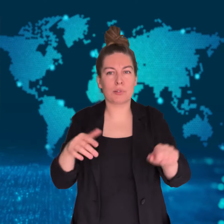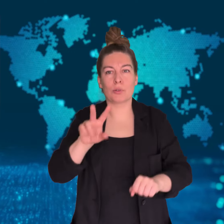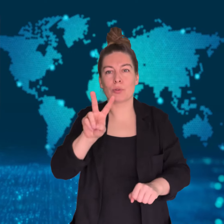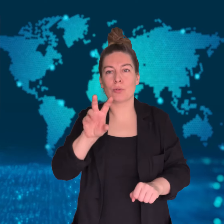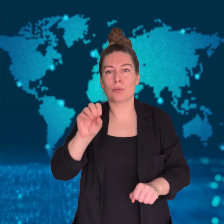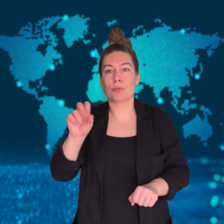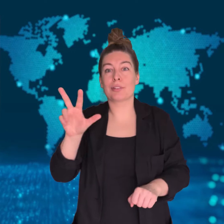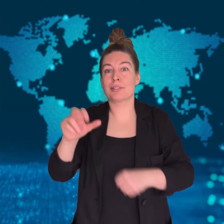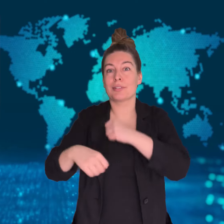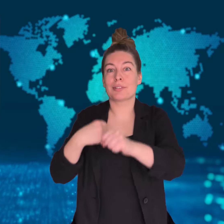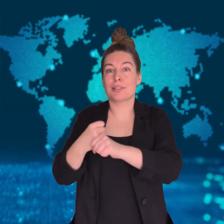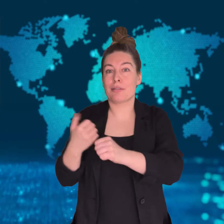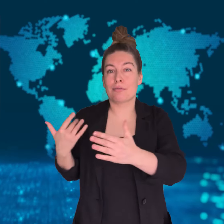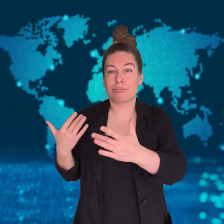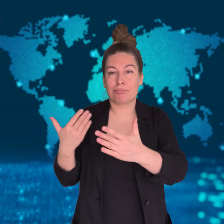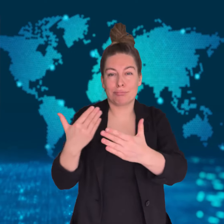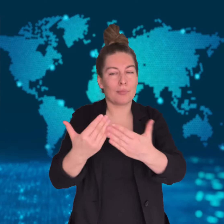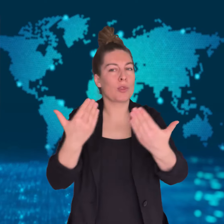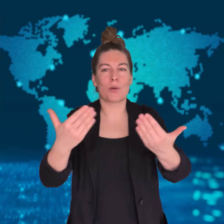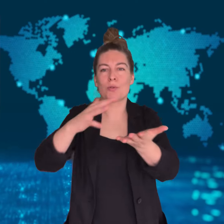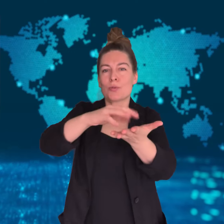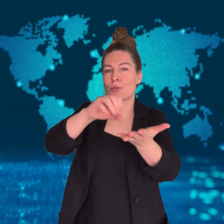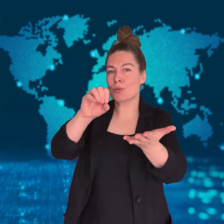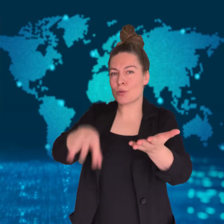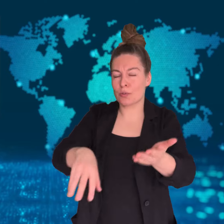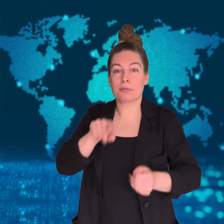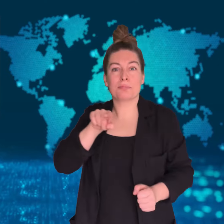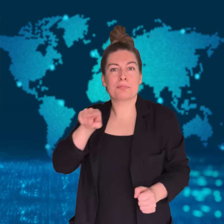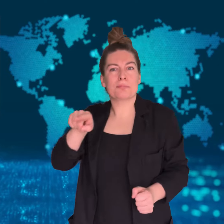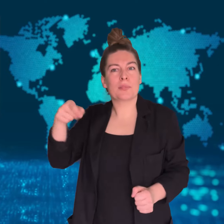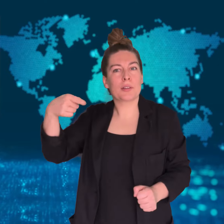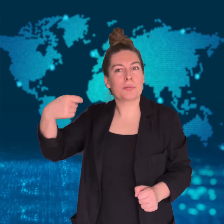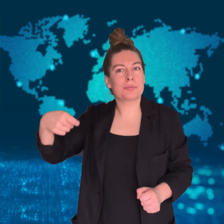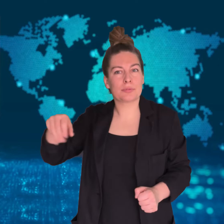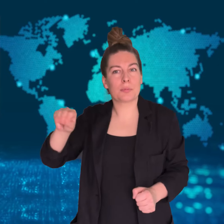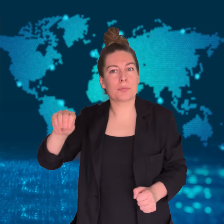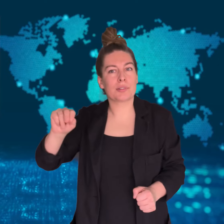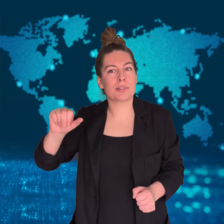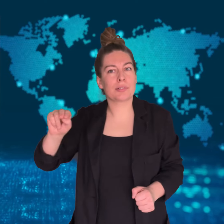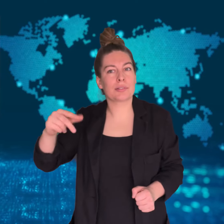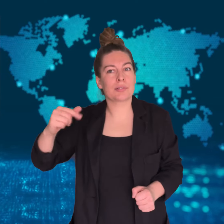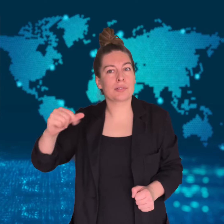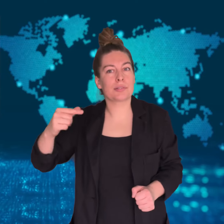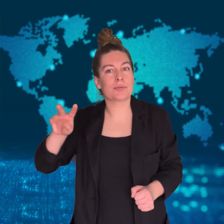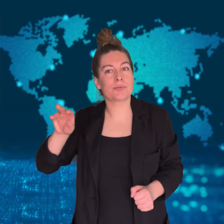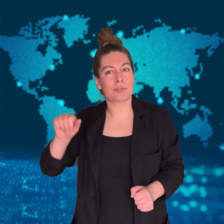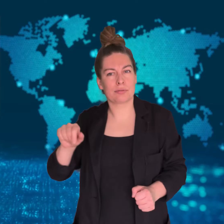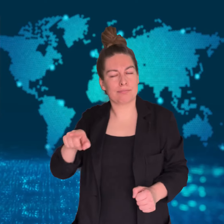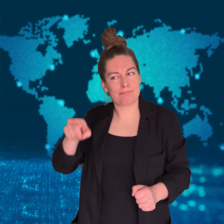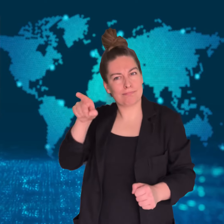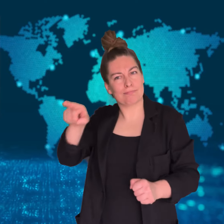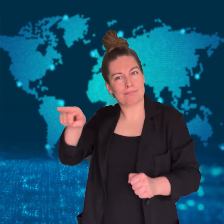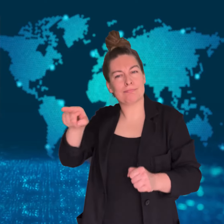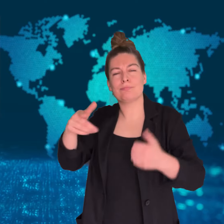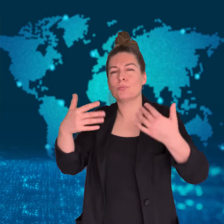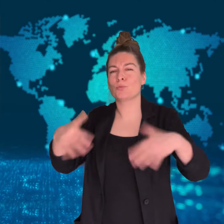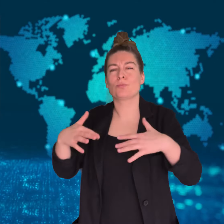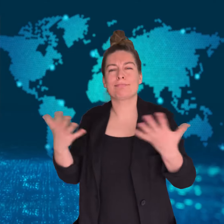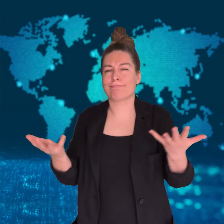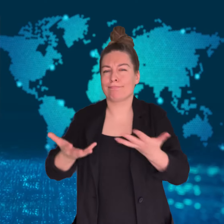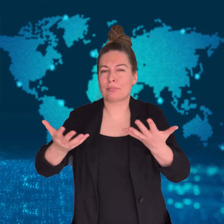and were put into effect in 2003.